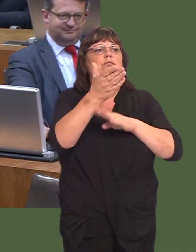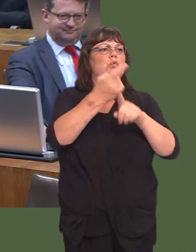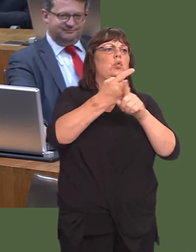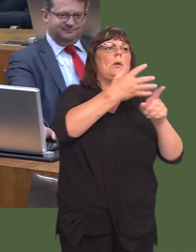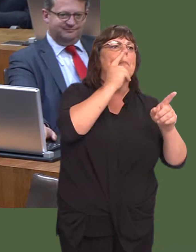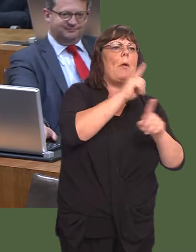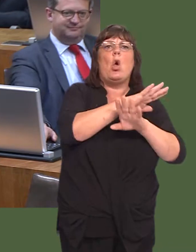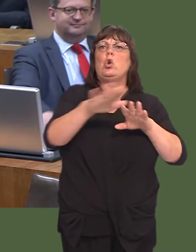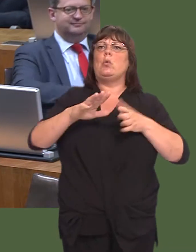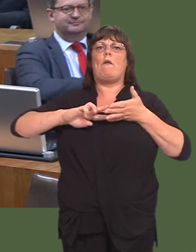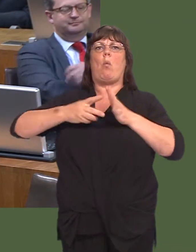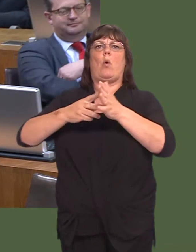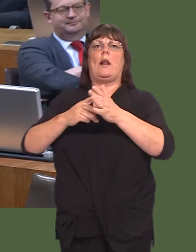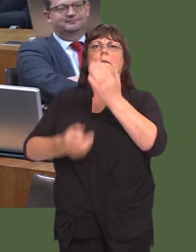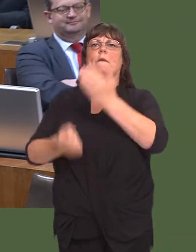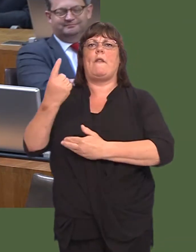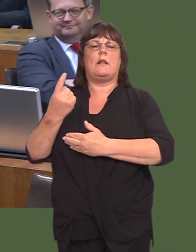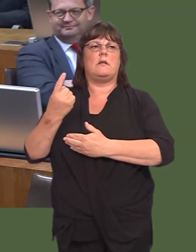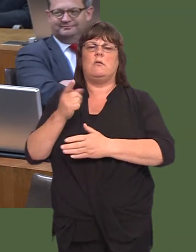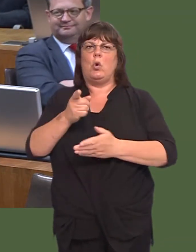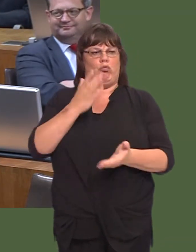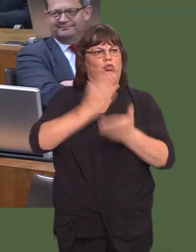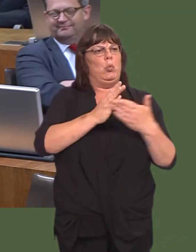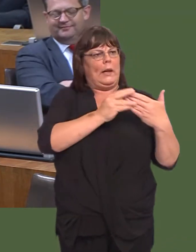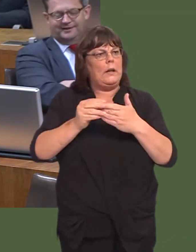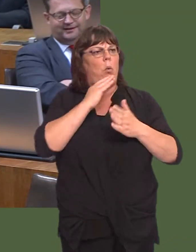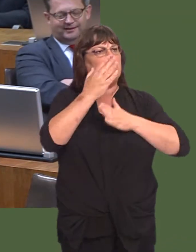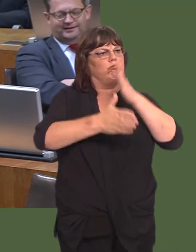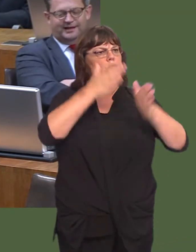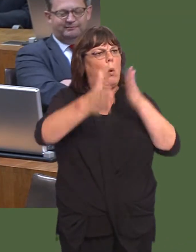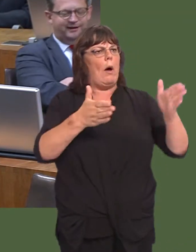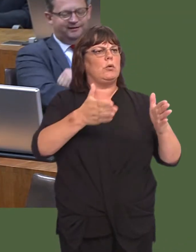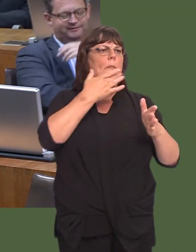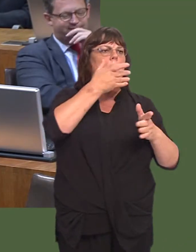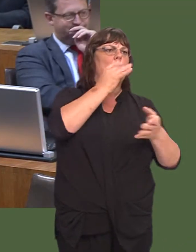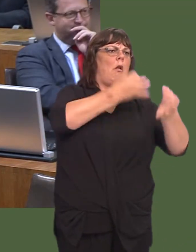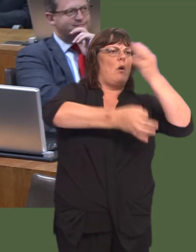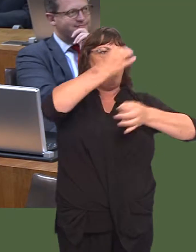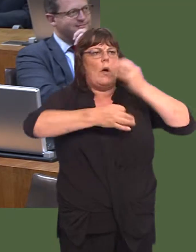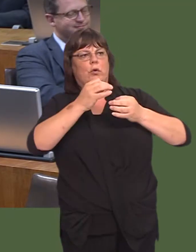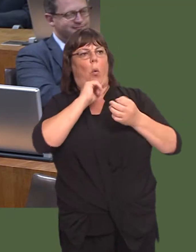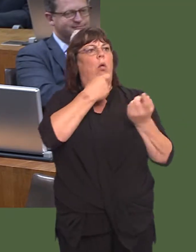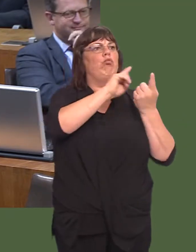events and stage-managed questions. Thatís what true leadership is about, and there are several of us in this Chamber who